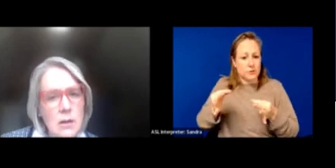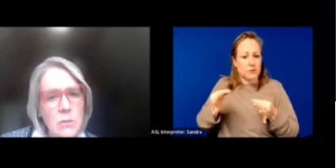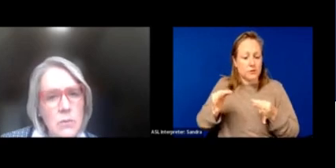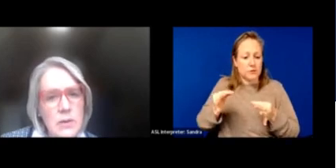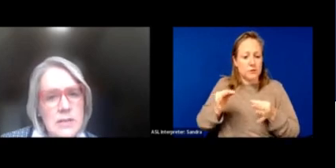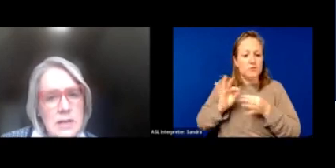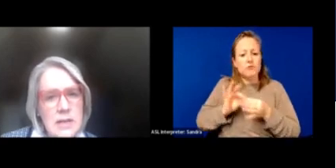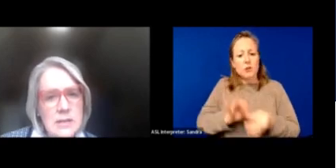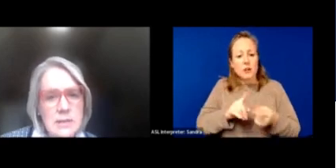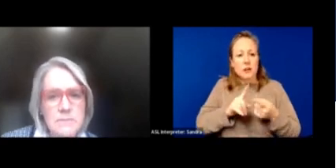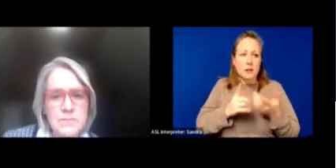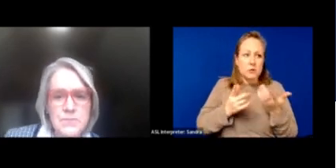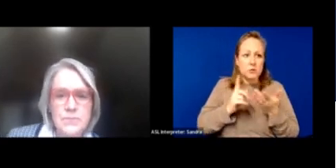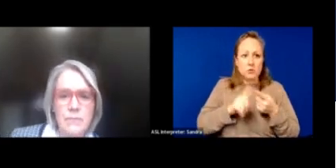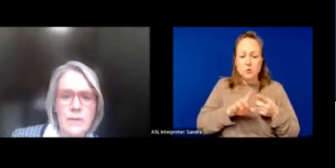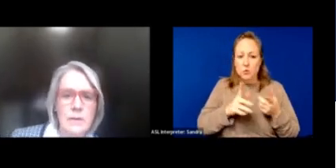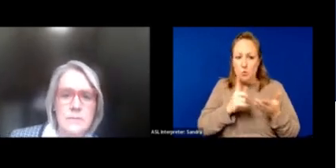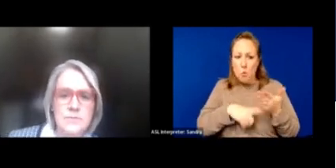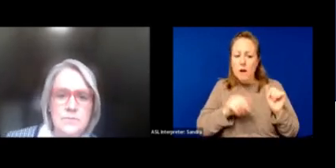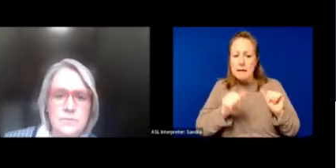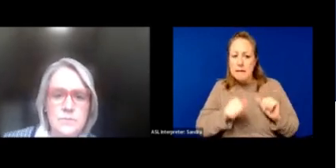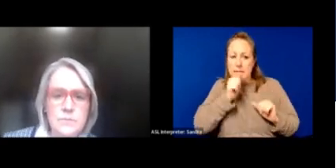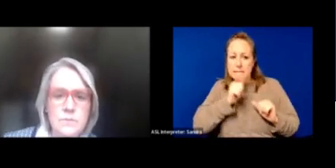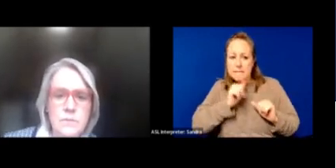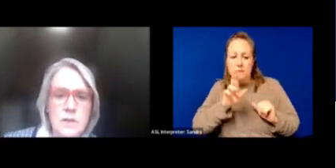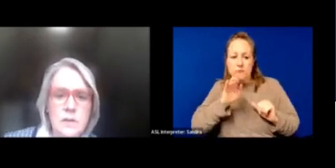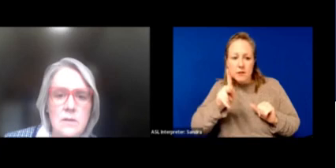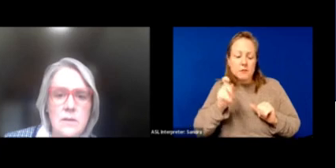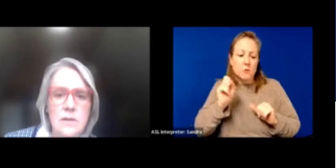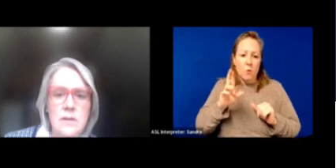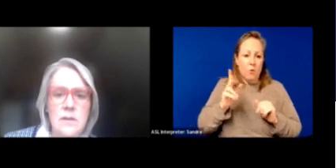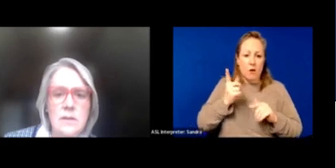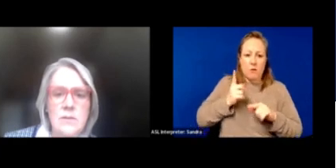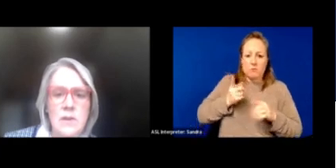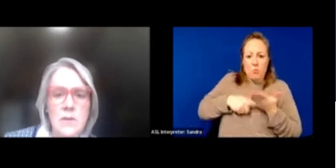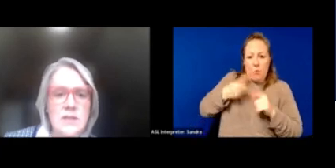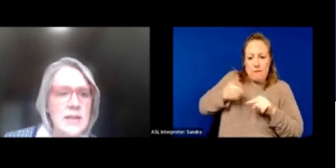tolerable risk is. Go on to the